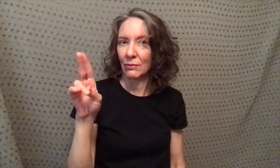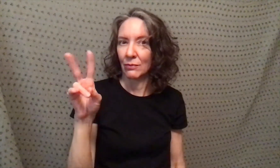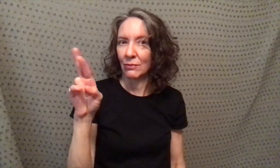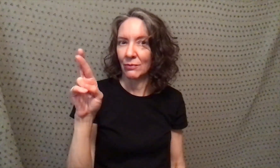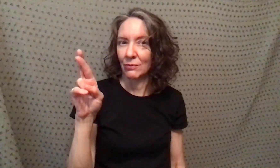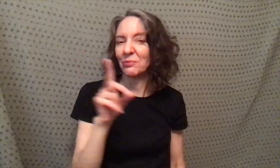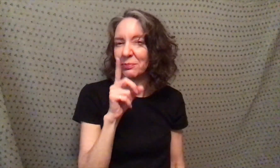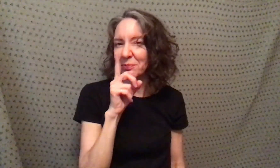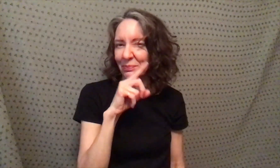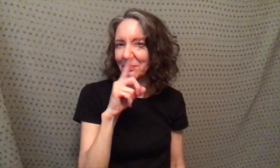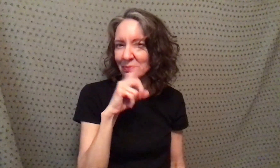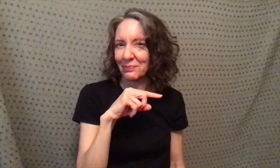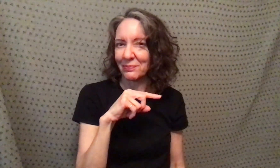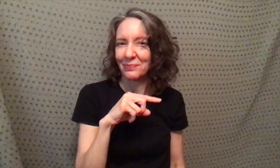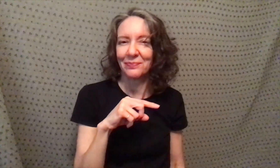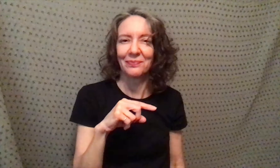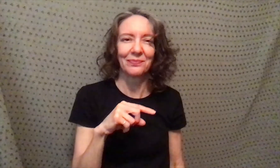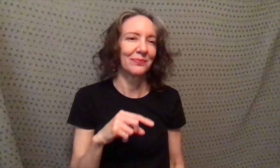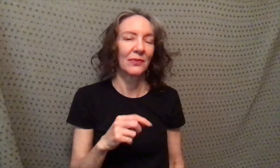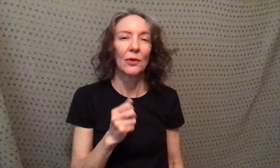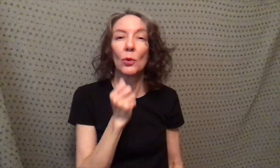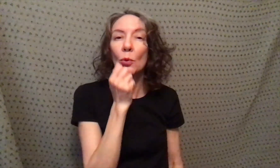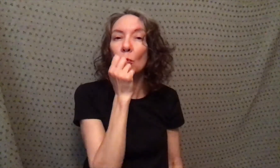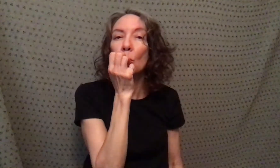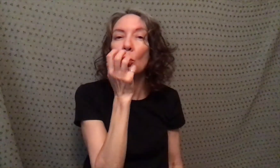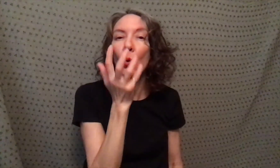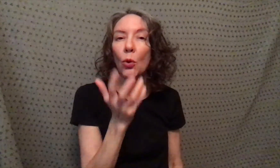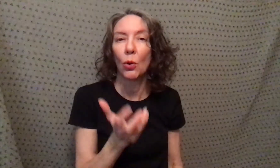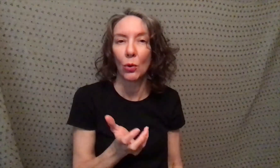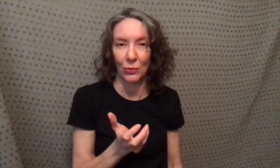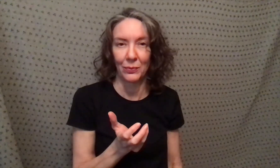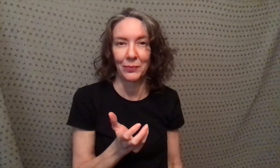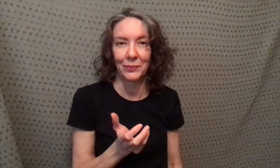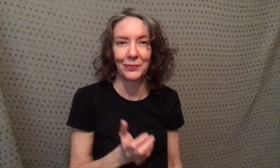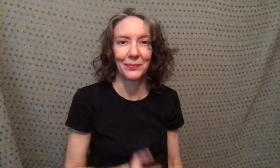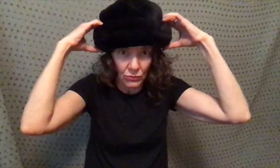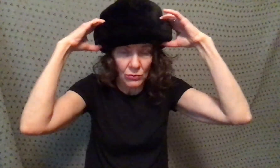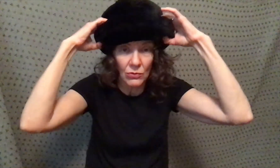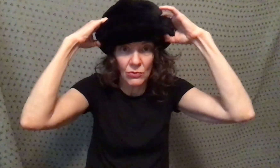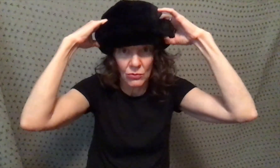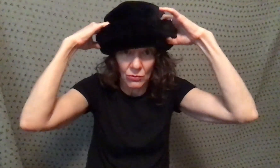the fur is fake and it's warm.